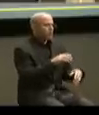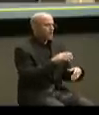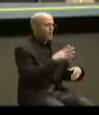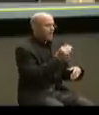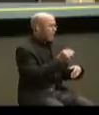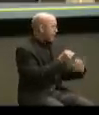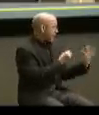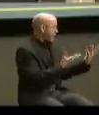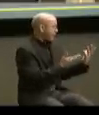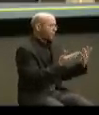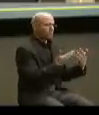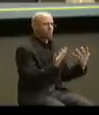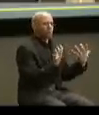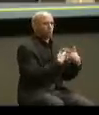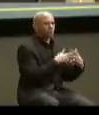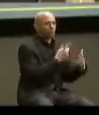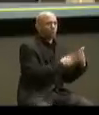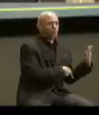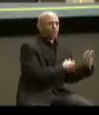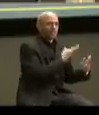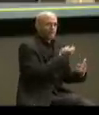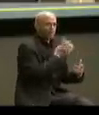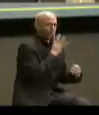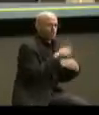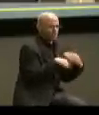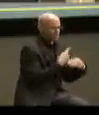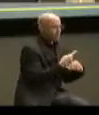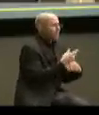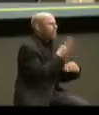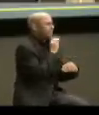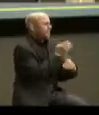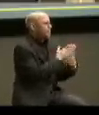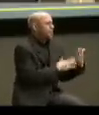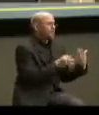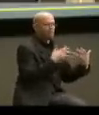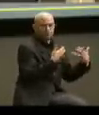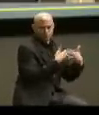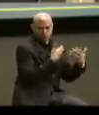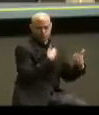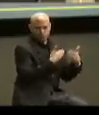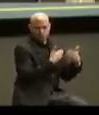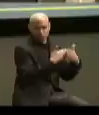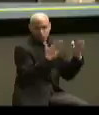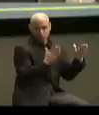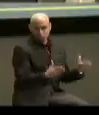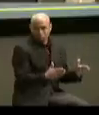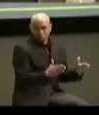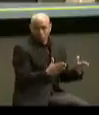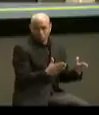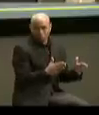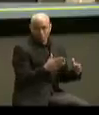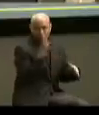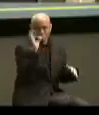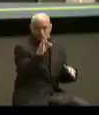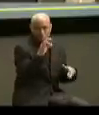COGNIZANT OF WHERE THEY ARE, AS FAR AS BEING PART OF VITAL SUSTAINABLE COMMUNITIES, GOOD NEIGHBORS, PRACTICING WHAT WE